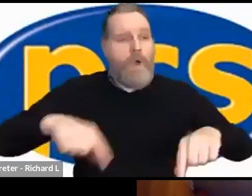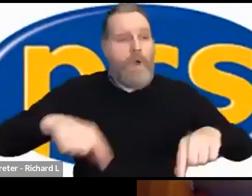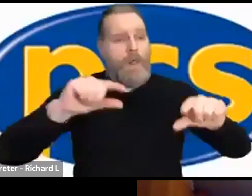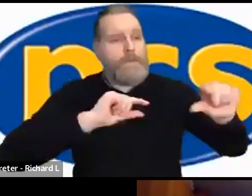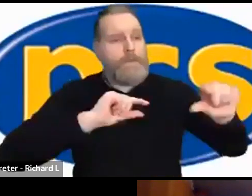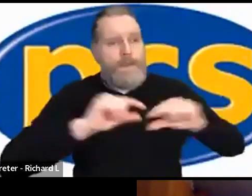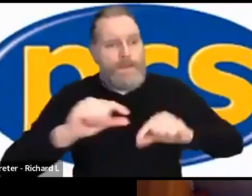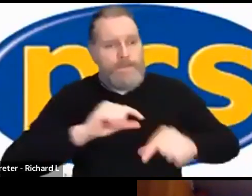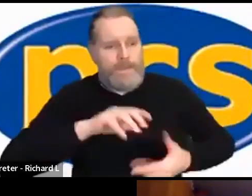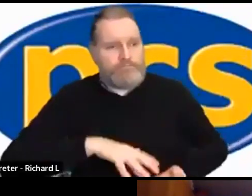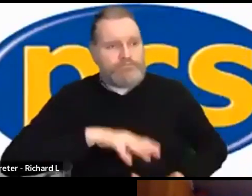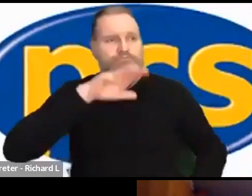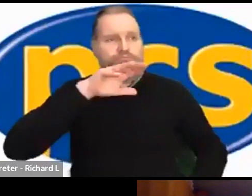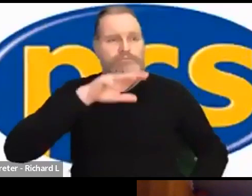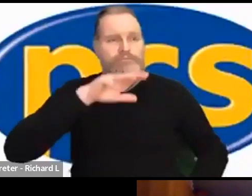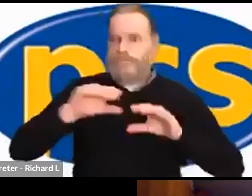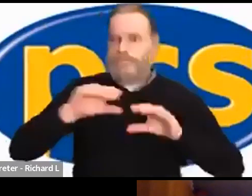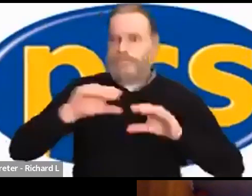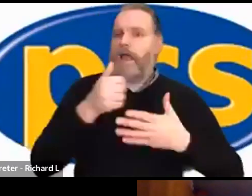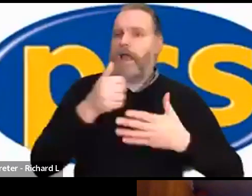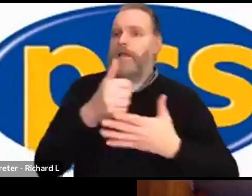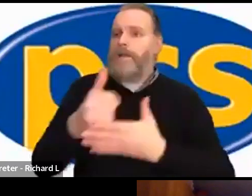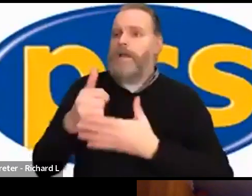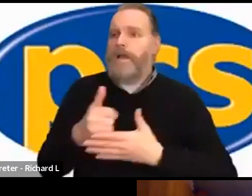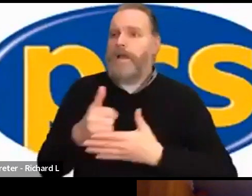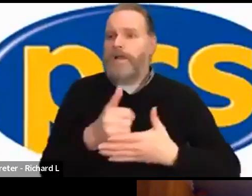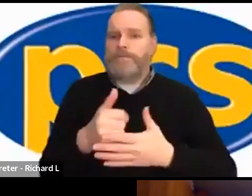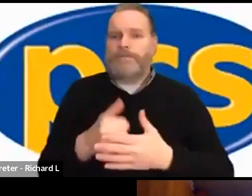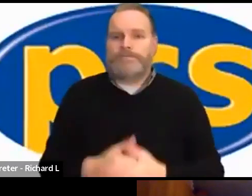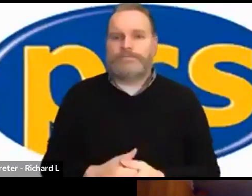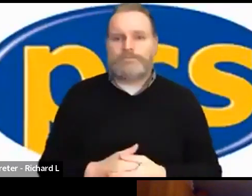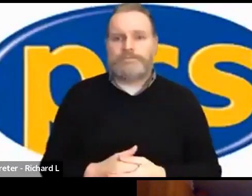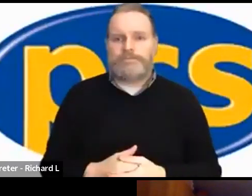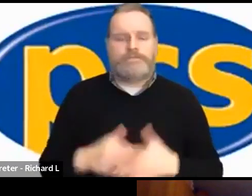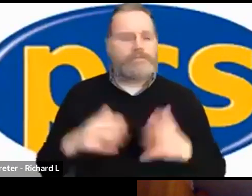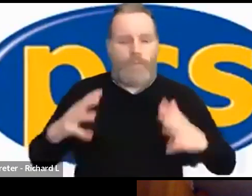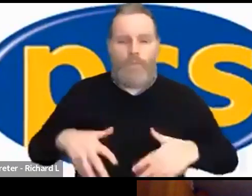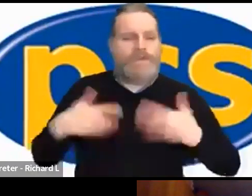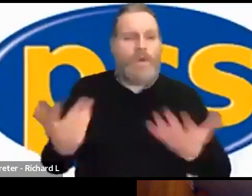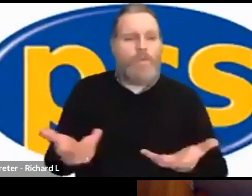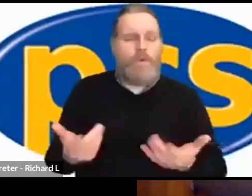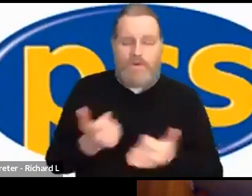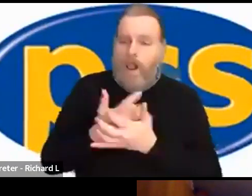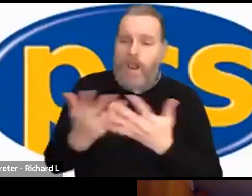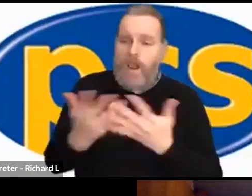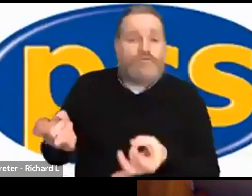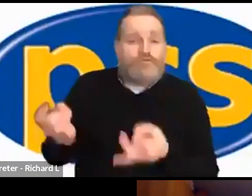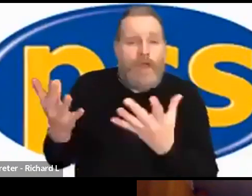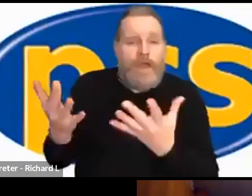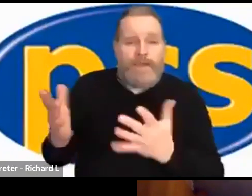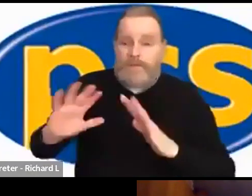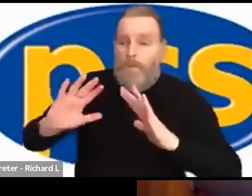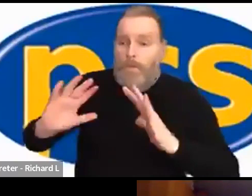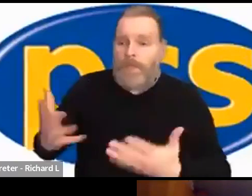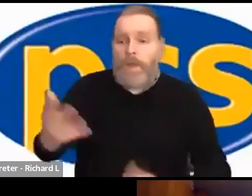money , all be , albeit significant, it saves us having to call us having to call numerous unpaid stress